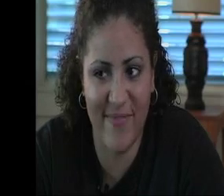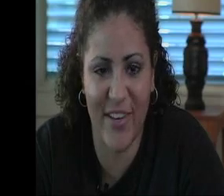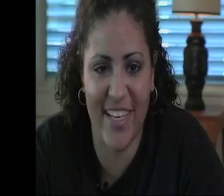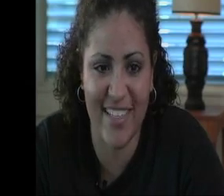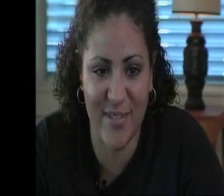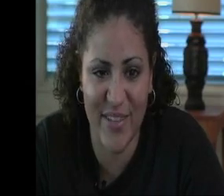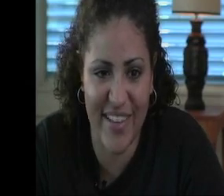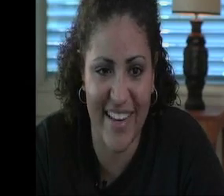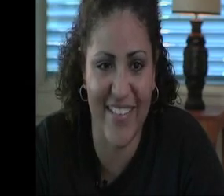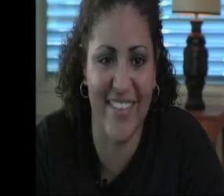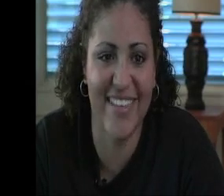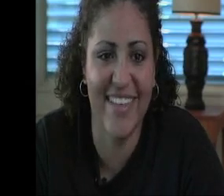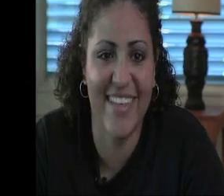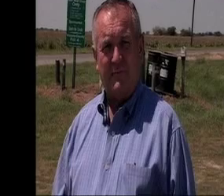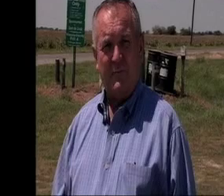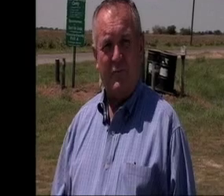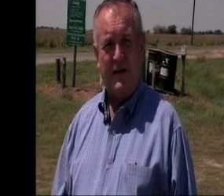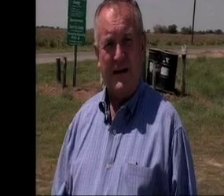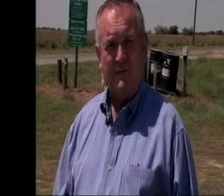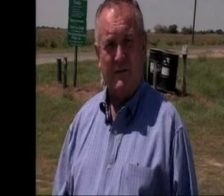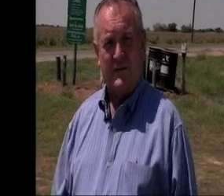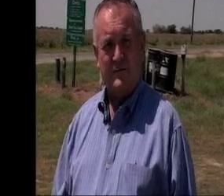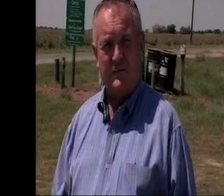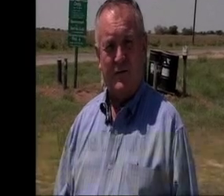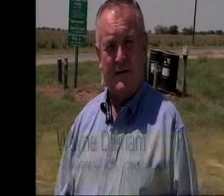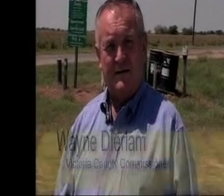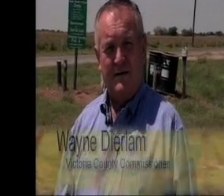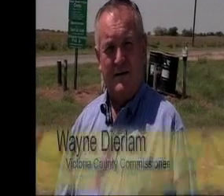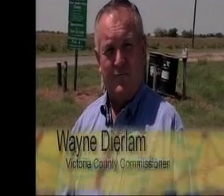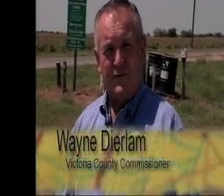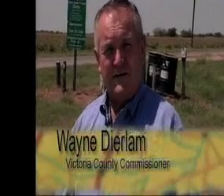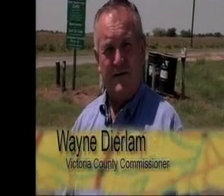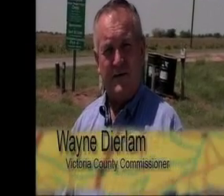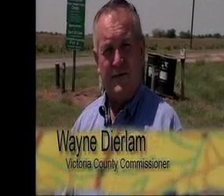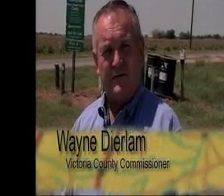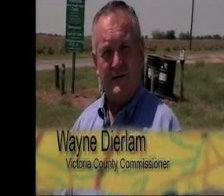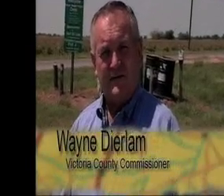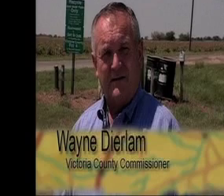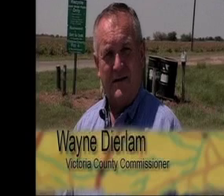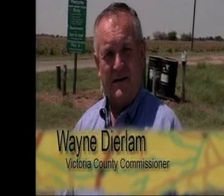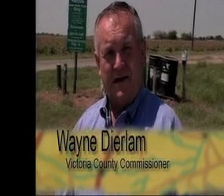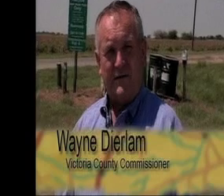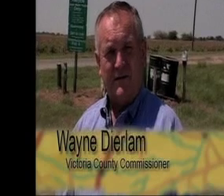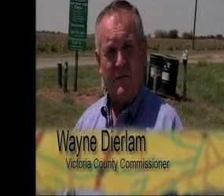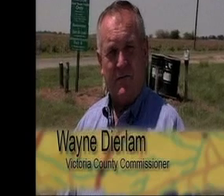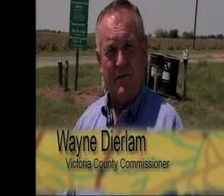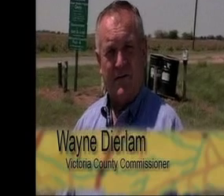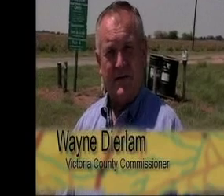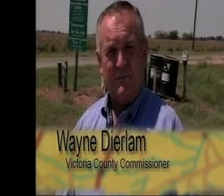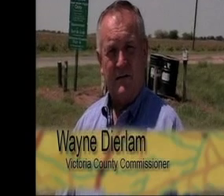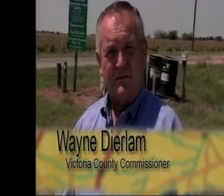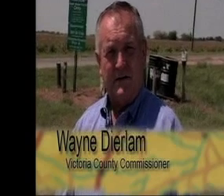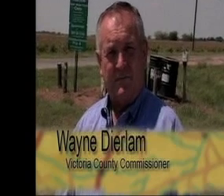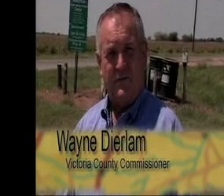they're kids, what do they know?' I remember when they came to Commissioners Court and presented this to us, like I said, we were very skeptical at first,